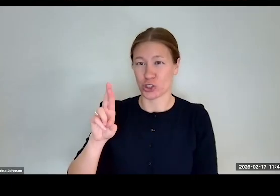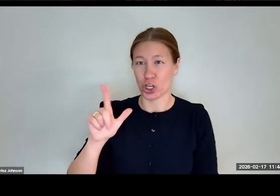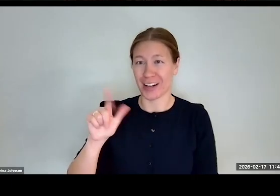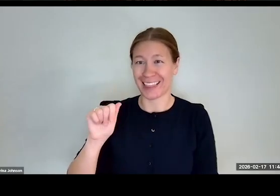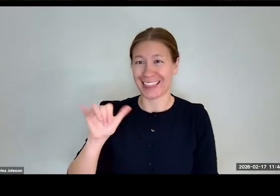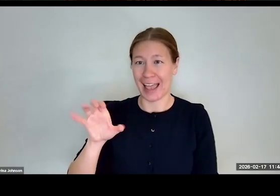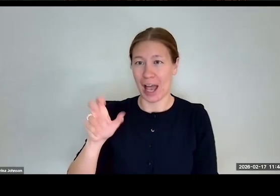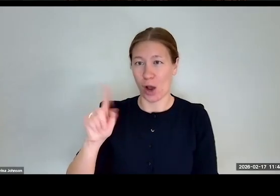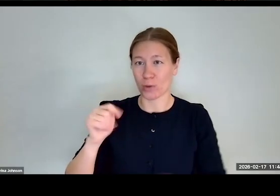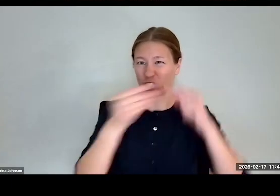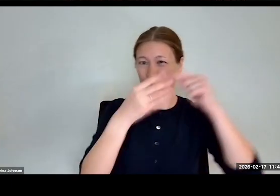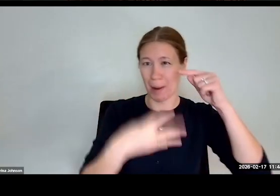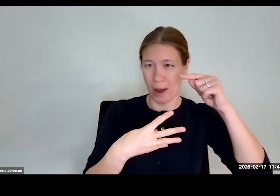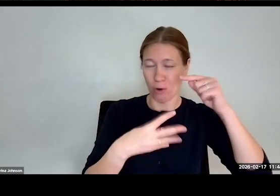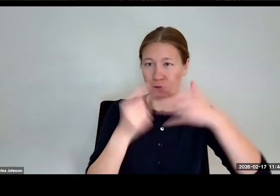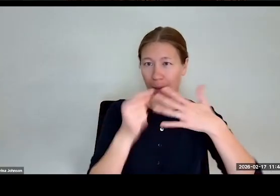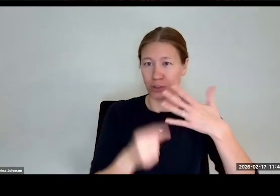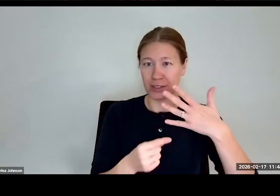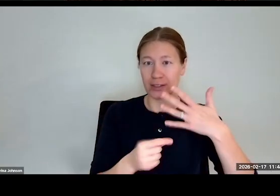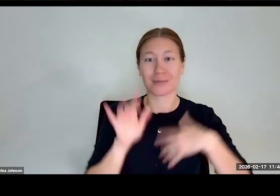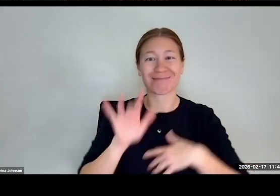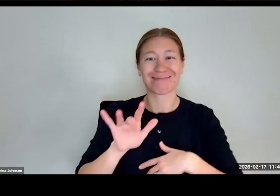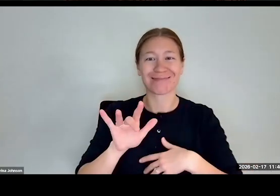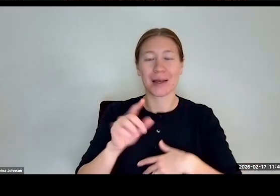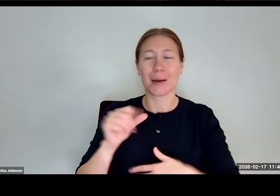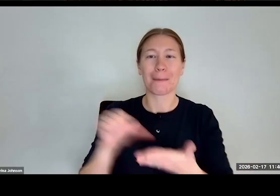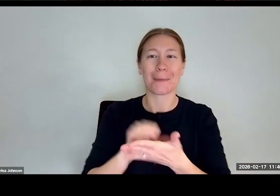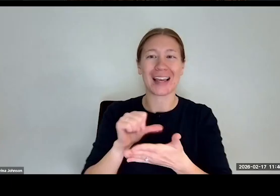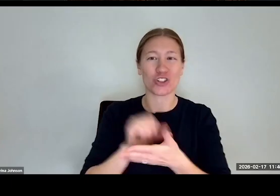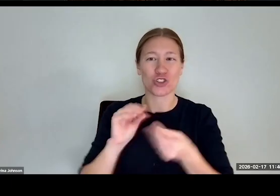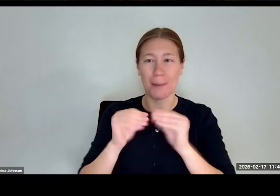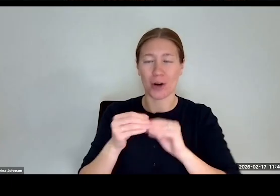and I need to actually turn on page numbers. If I haven't turned on this feature